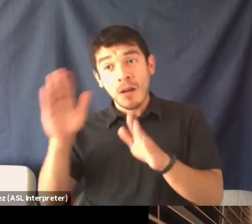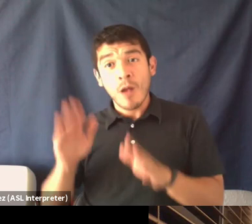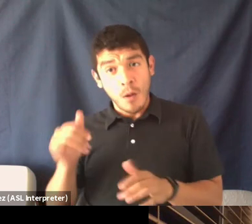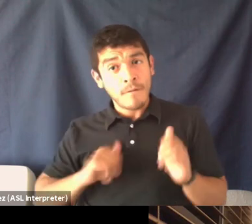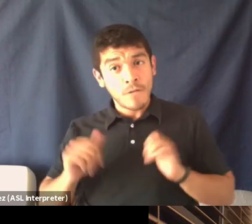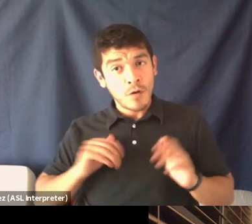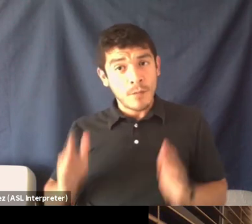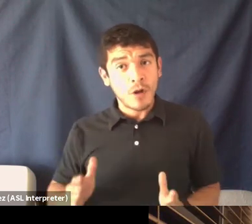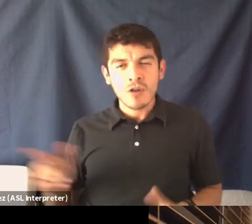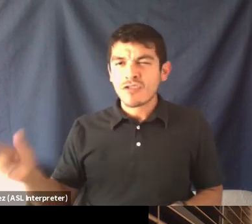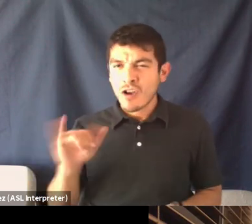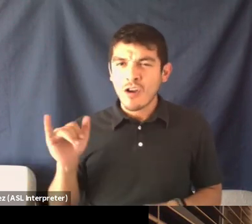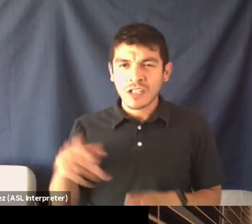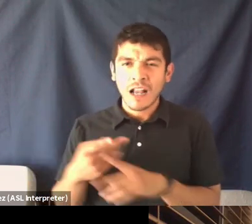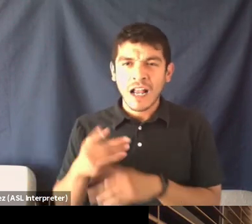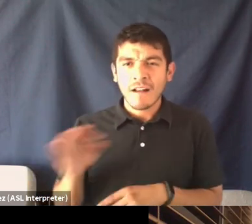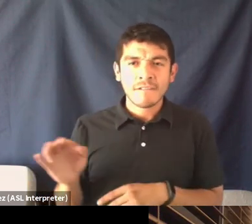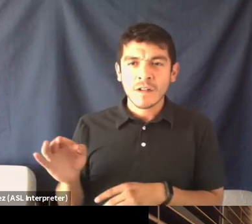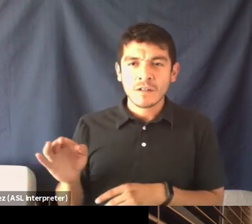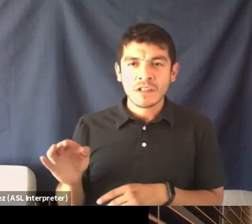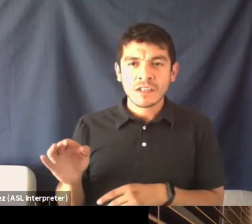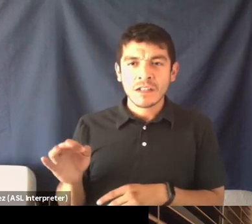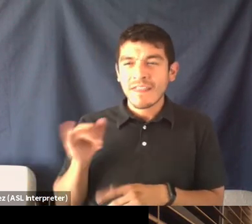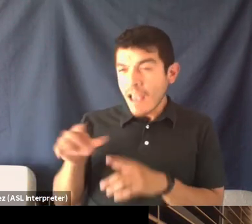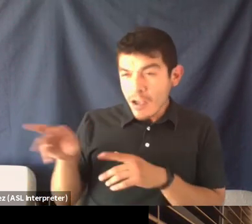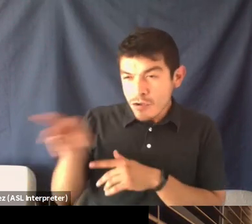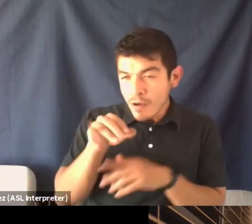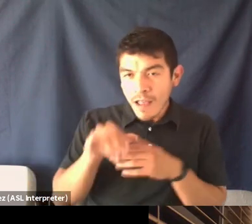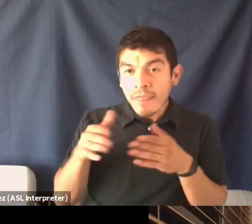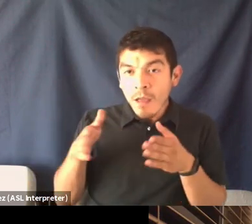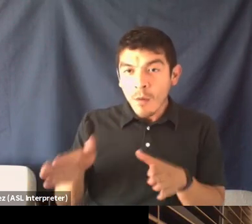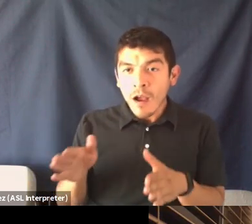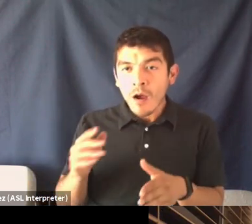I think that's another thing that kind of, that shooting in this sort of way was able to, we were able to,